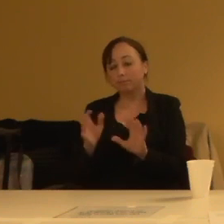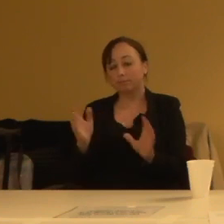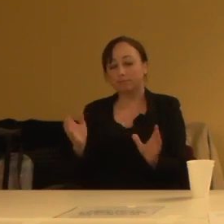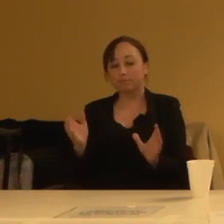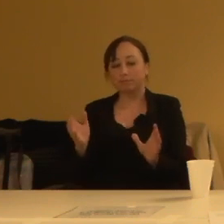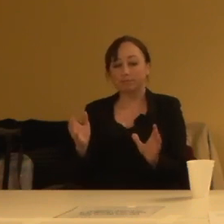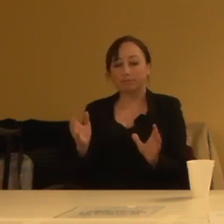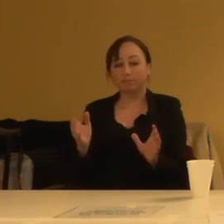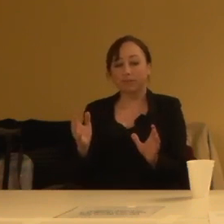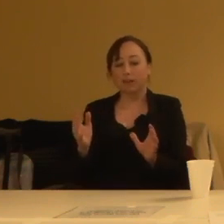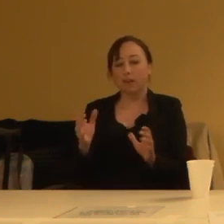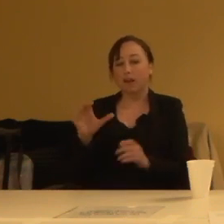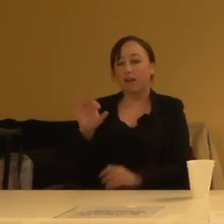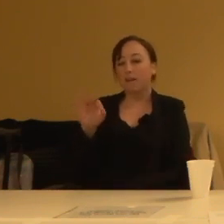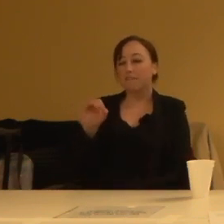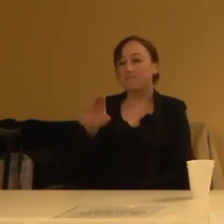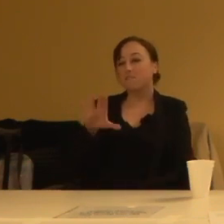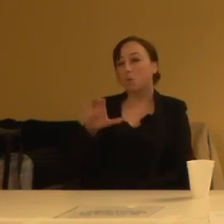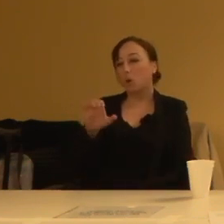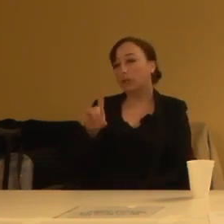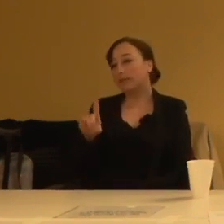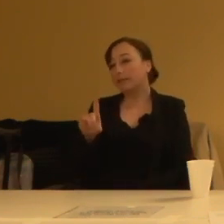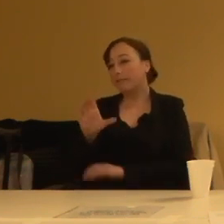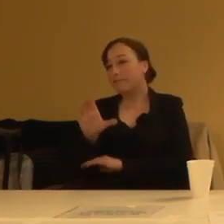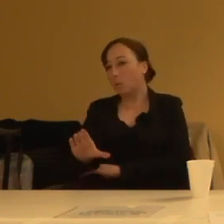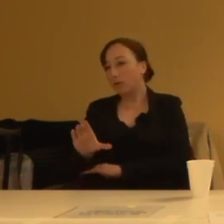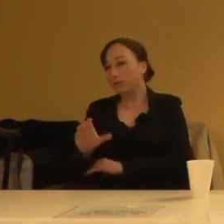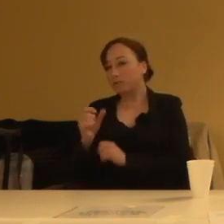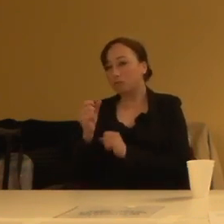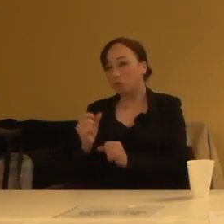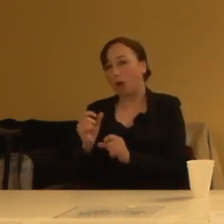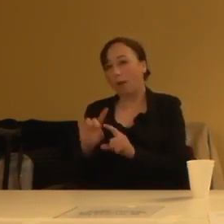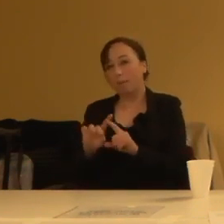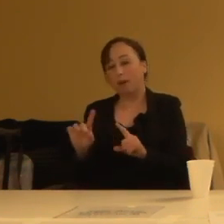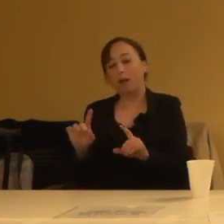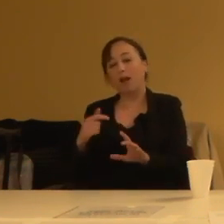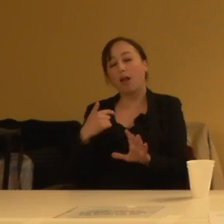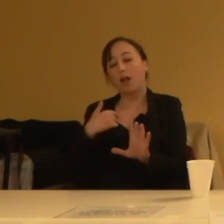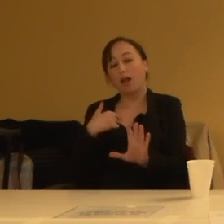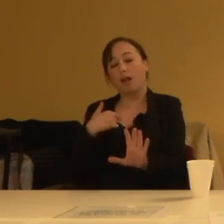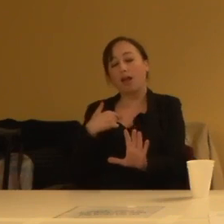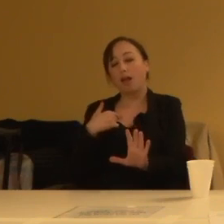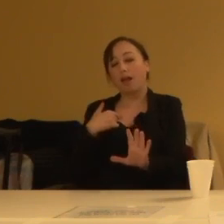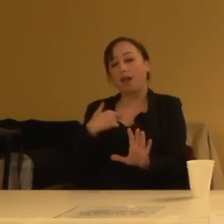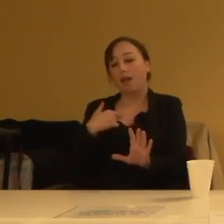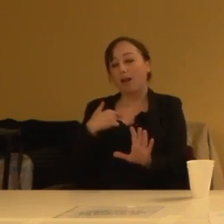force is a very strong word, but I, you know, highly encouraged by the way that I structured my curriculum